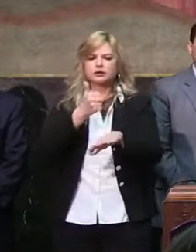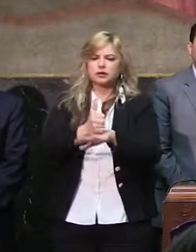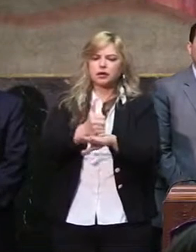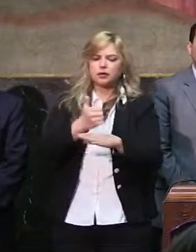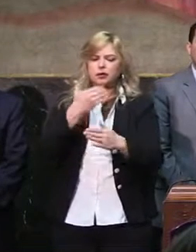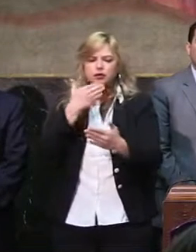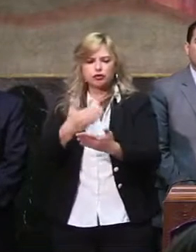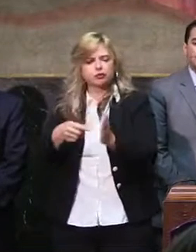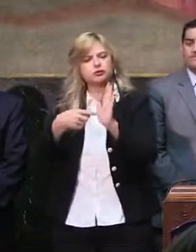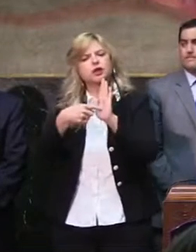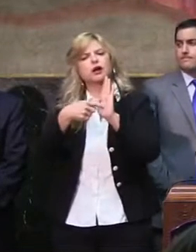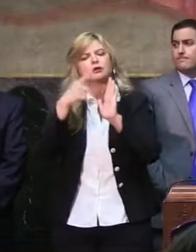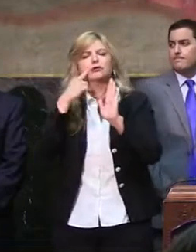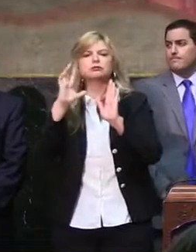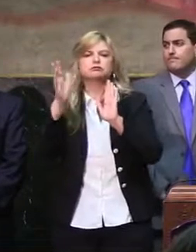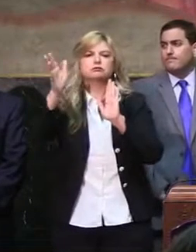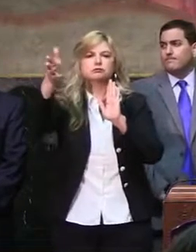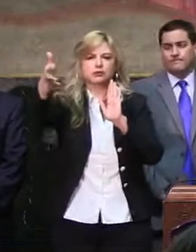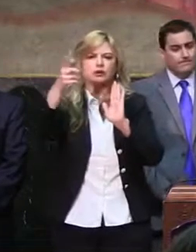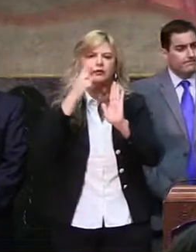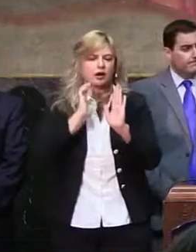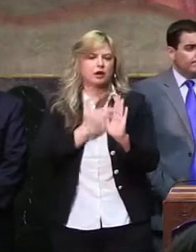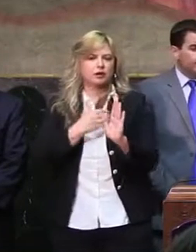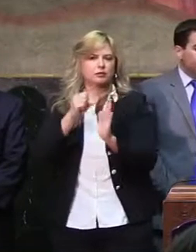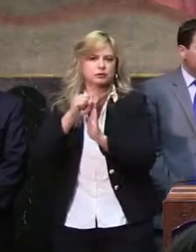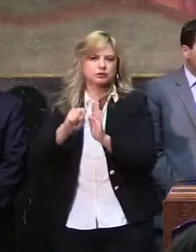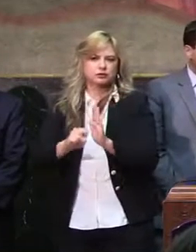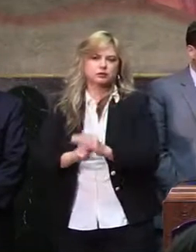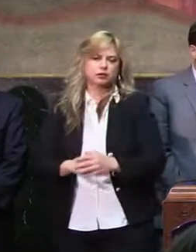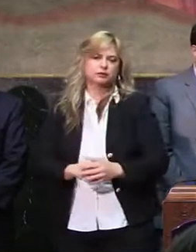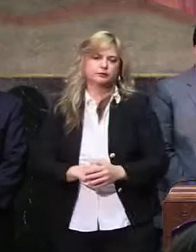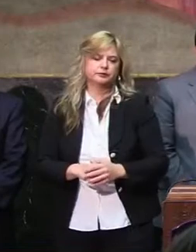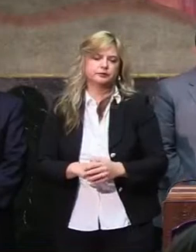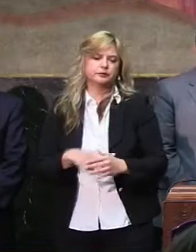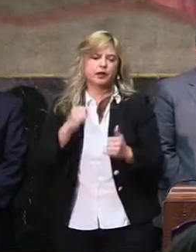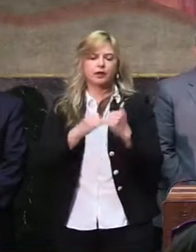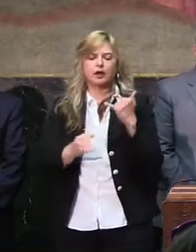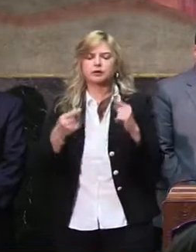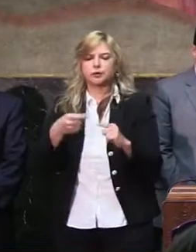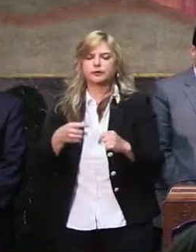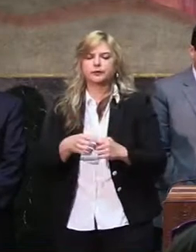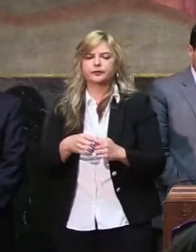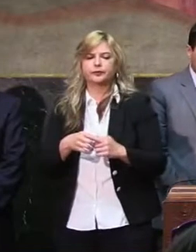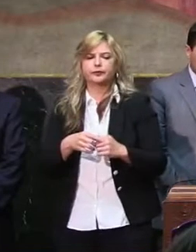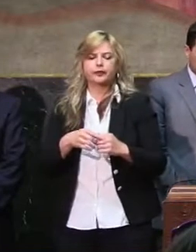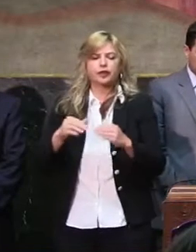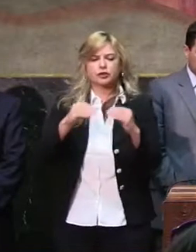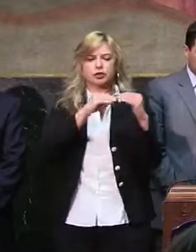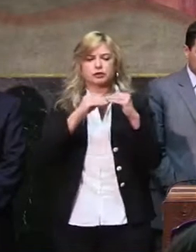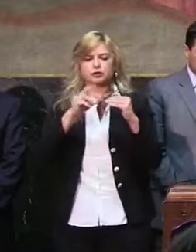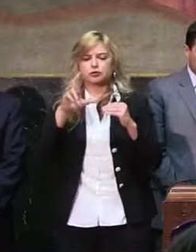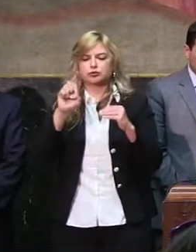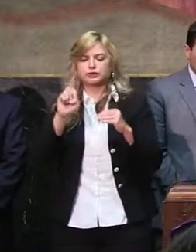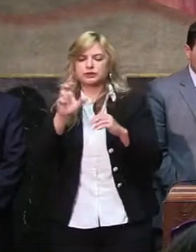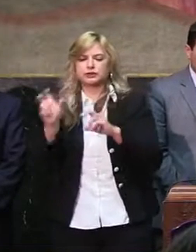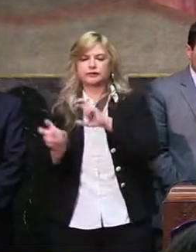accomplished down the road for our state and lastly the justice reinvestment point of this, for me, is certainly